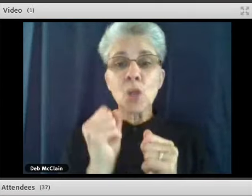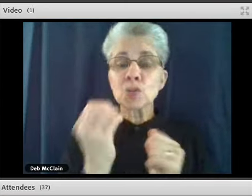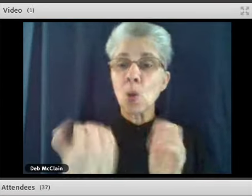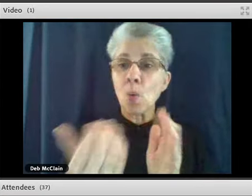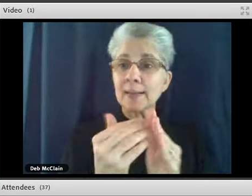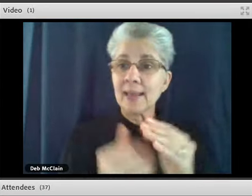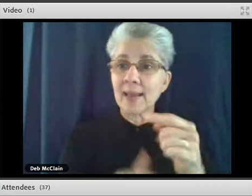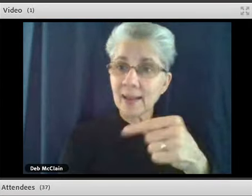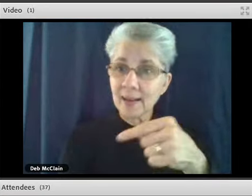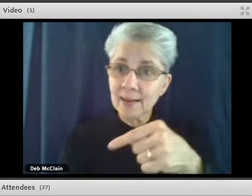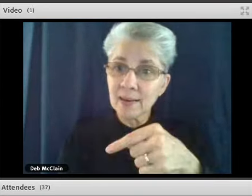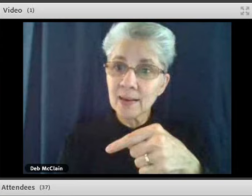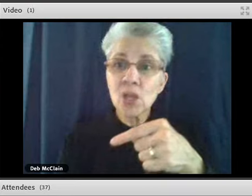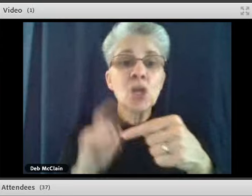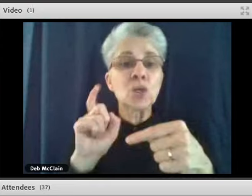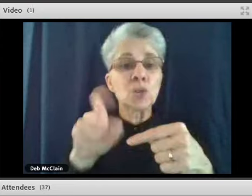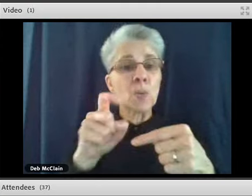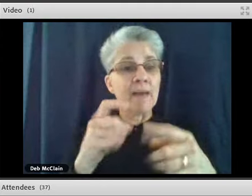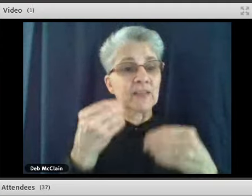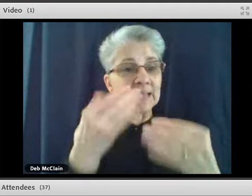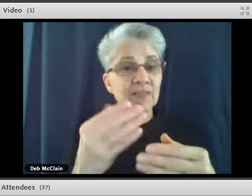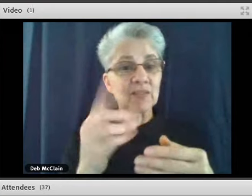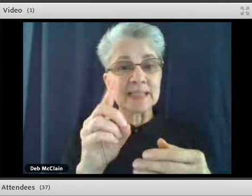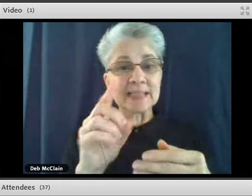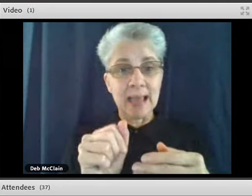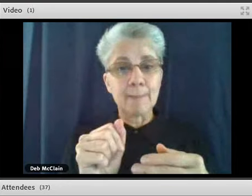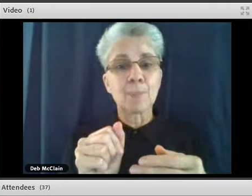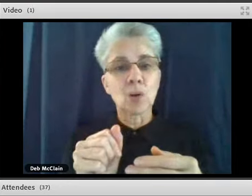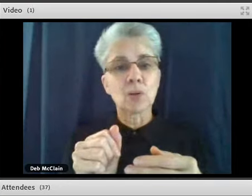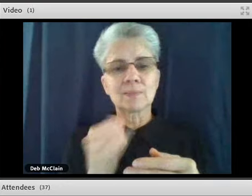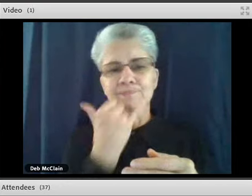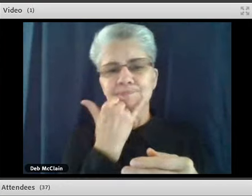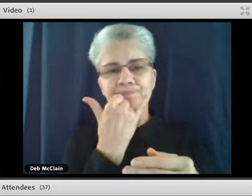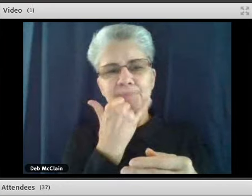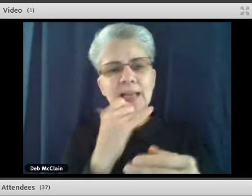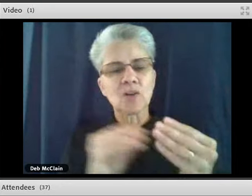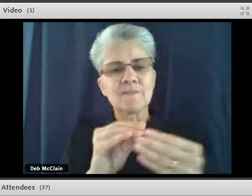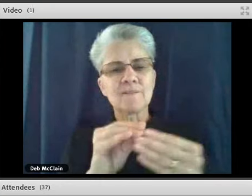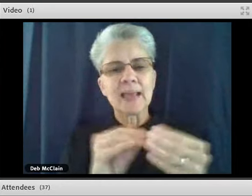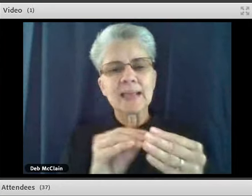And so, again, you have to give disabled -- I got this wrong. I need to fix this.